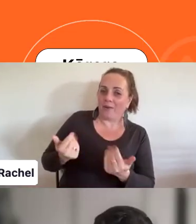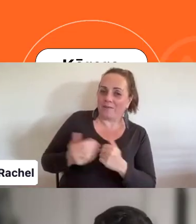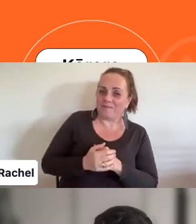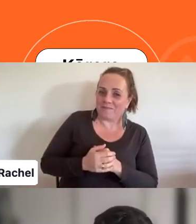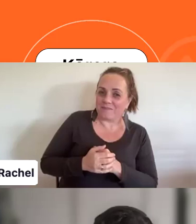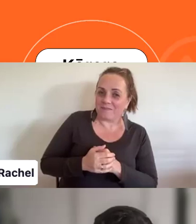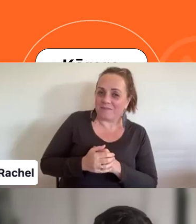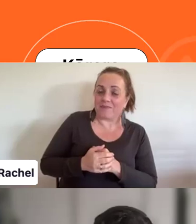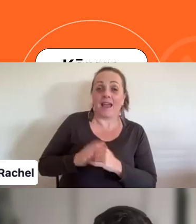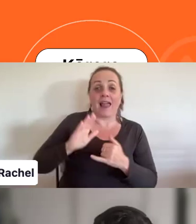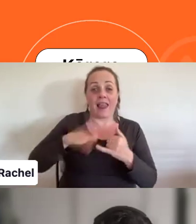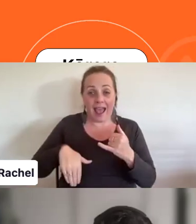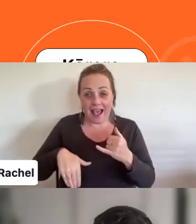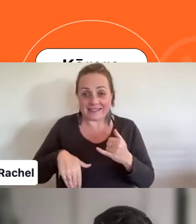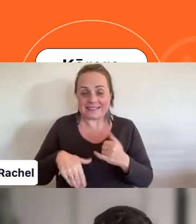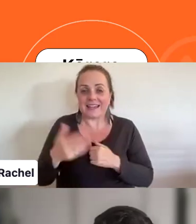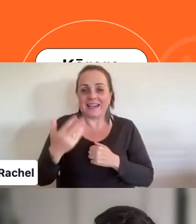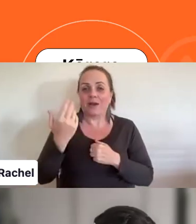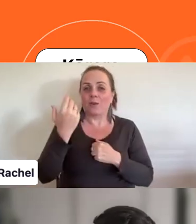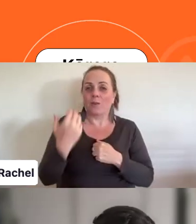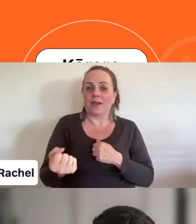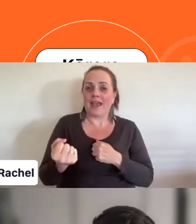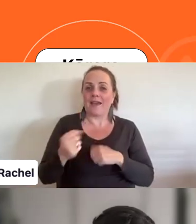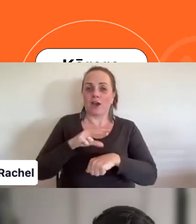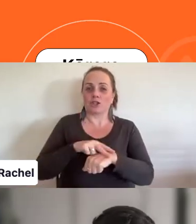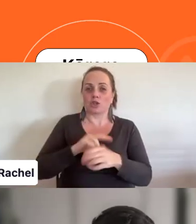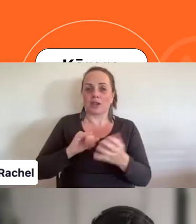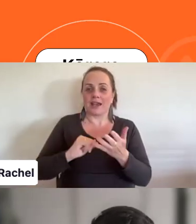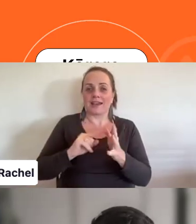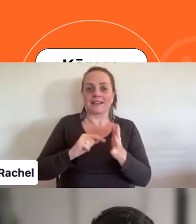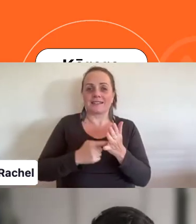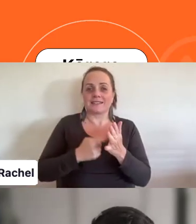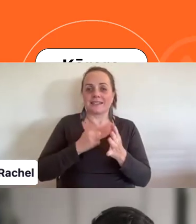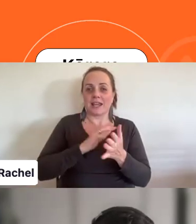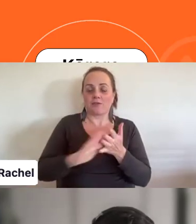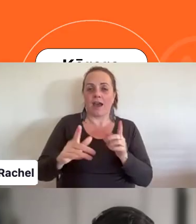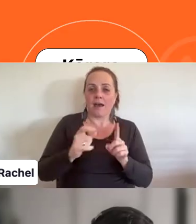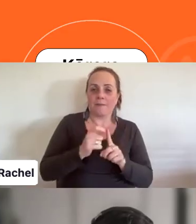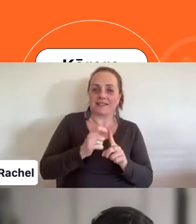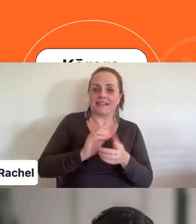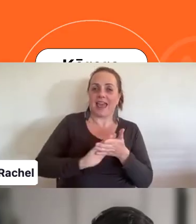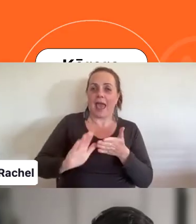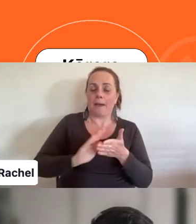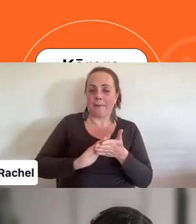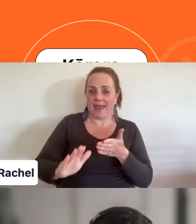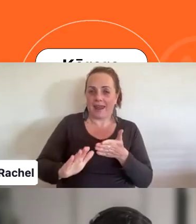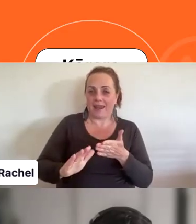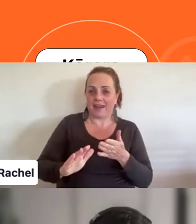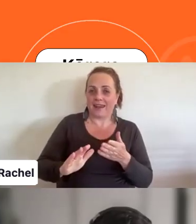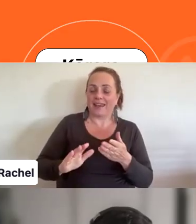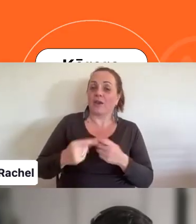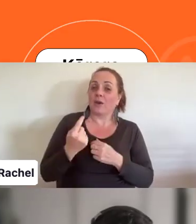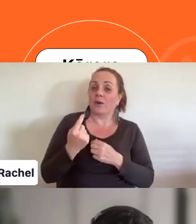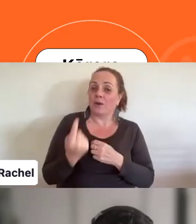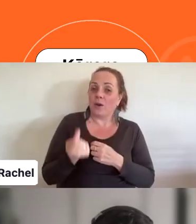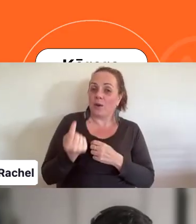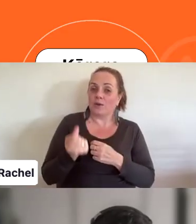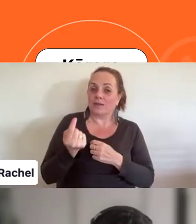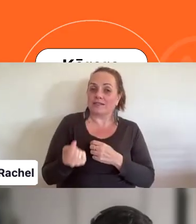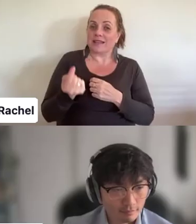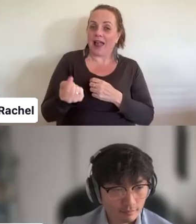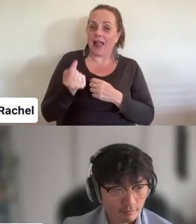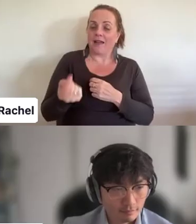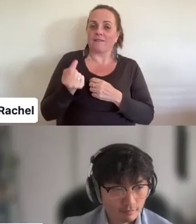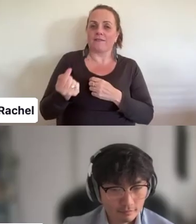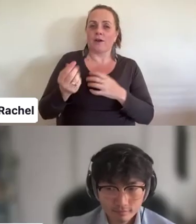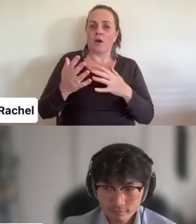lastly, but not least, we have Dr Sarah Paterson Hamlin who is a whau ward councillor at the